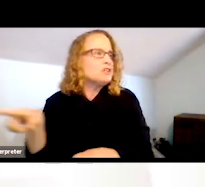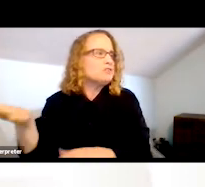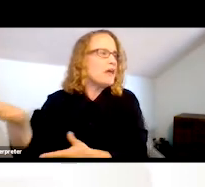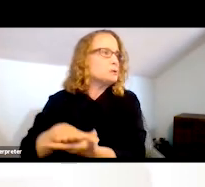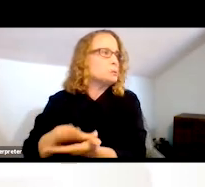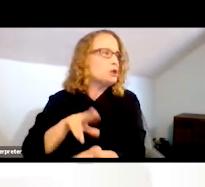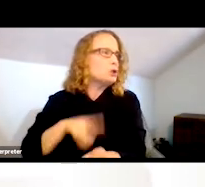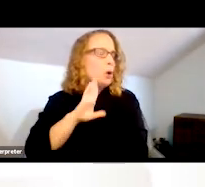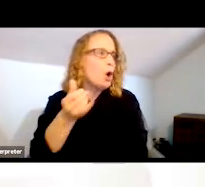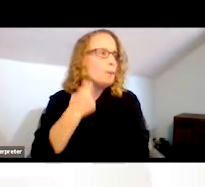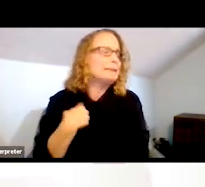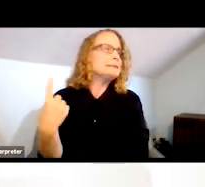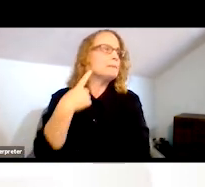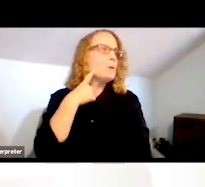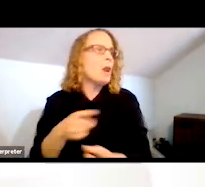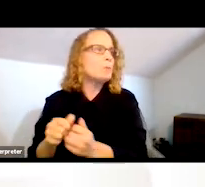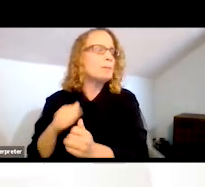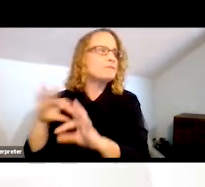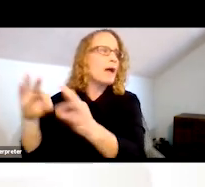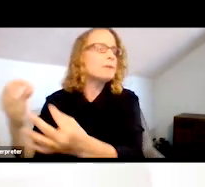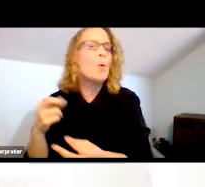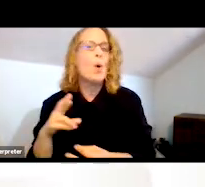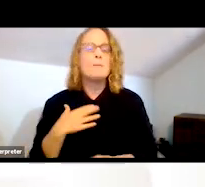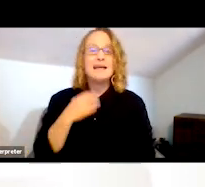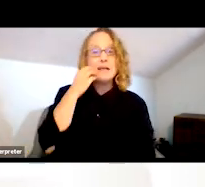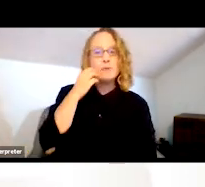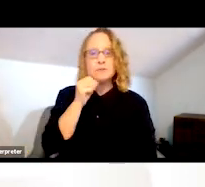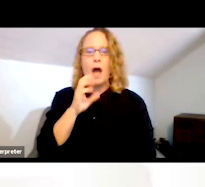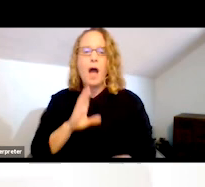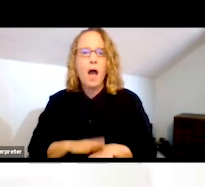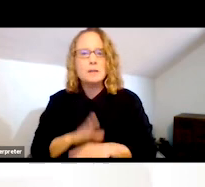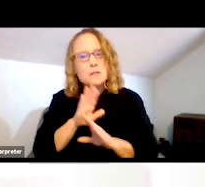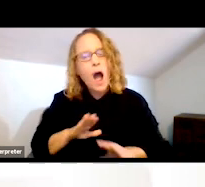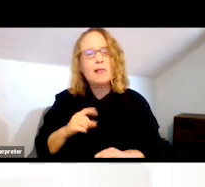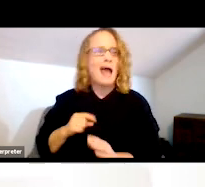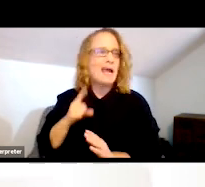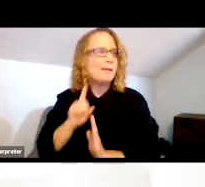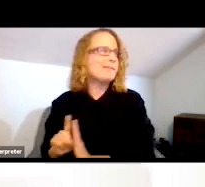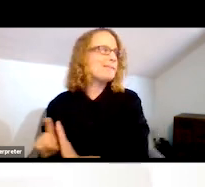You now have to be present. I can't be thinking about what I'm gonna cook for dinner tonight. I mean, that can be a struggle sometimes,